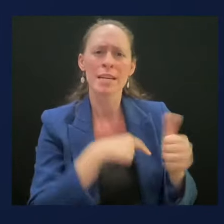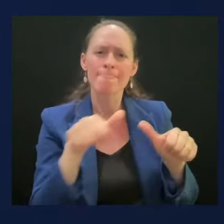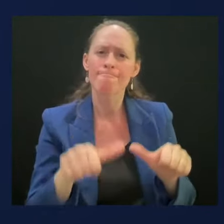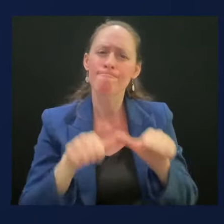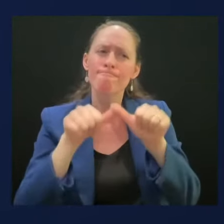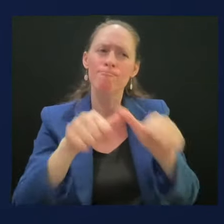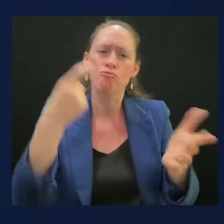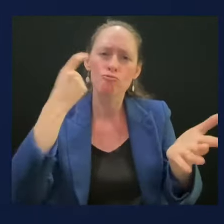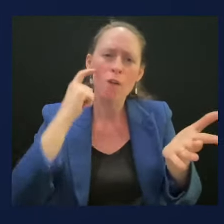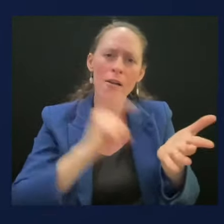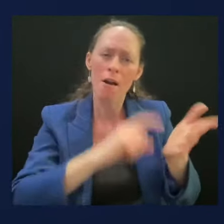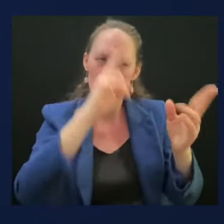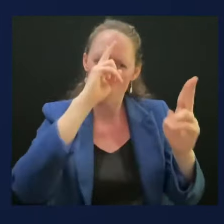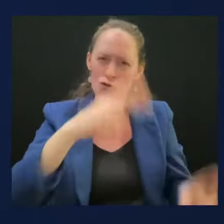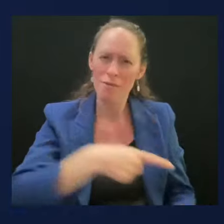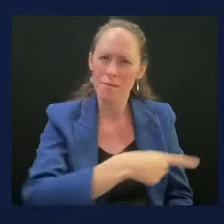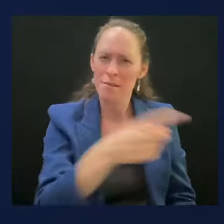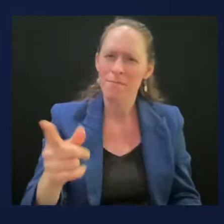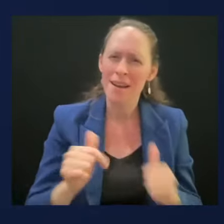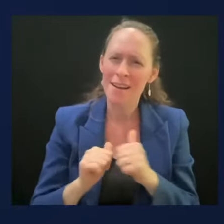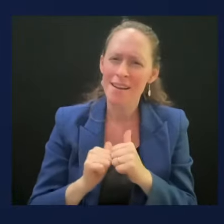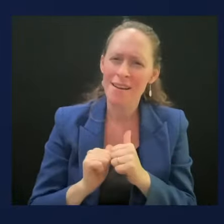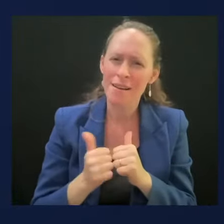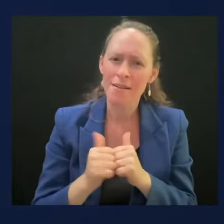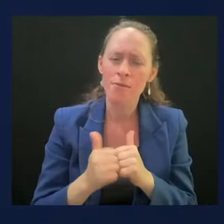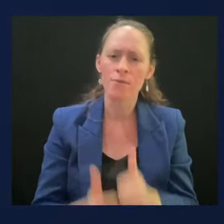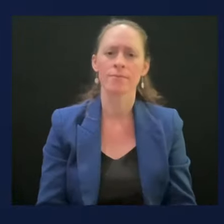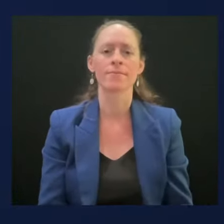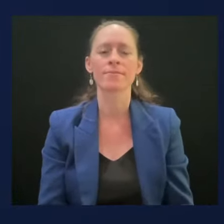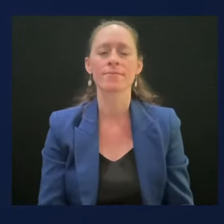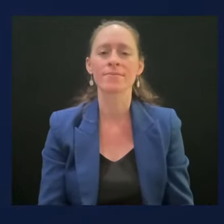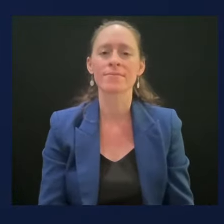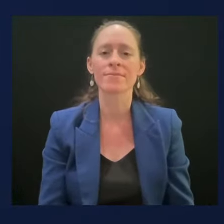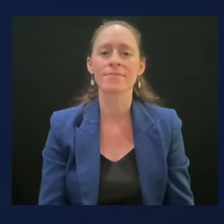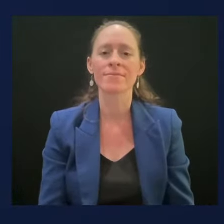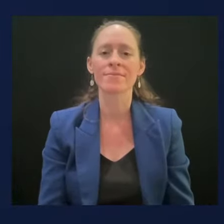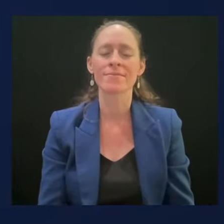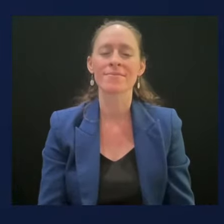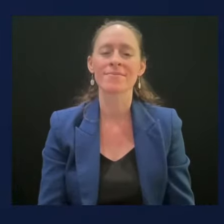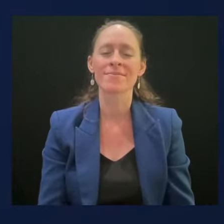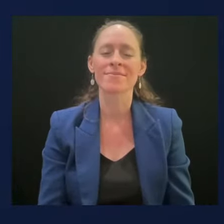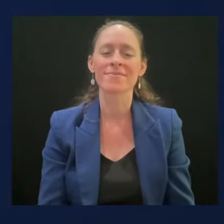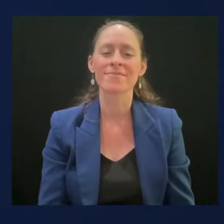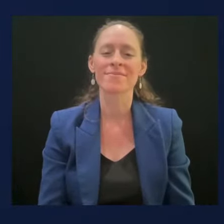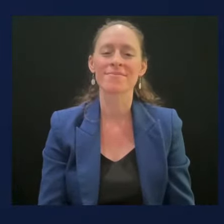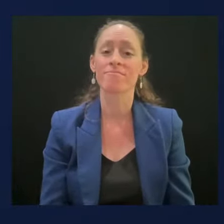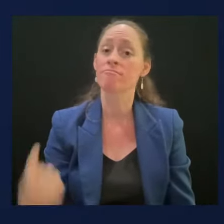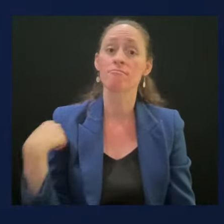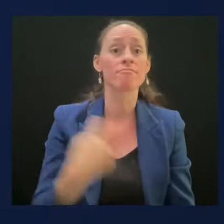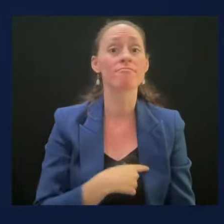Let us stand with all who pledge their lives to defend human freedom. And let us come together